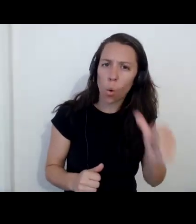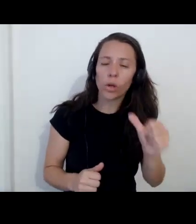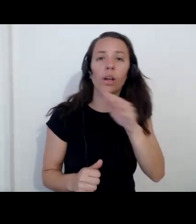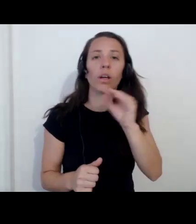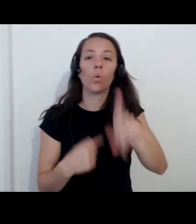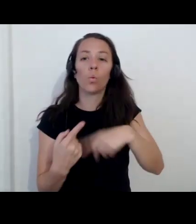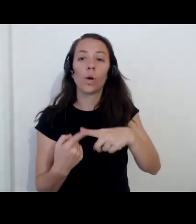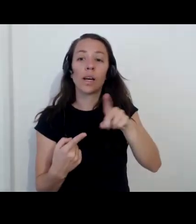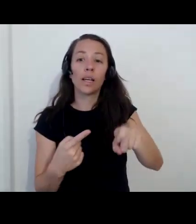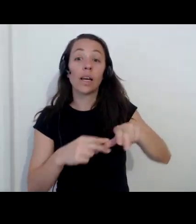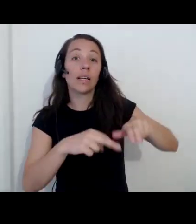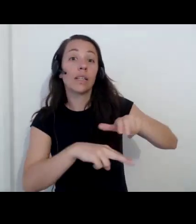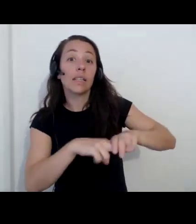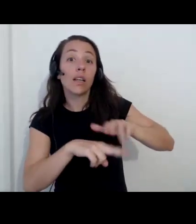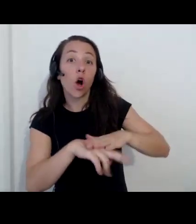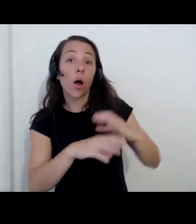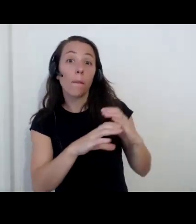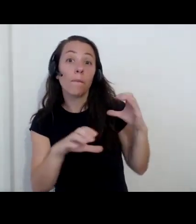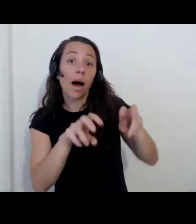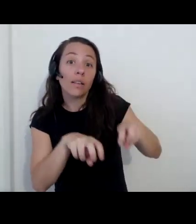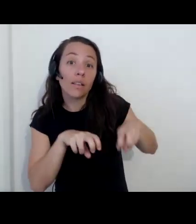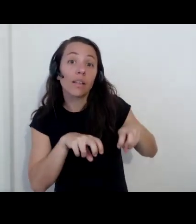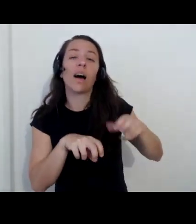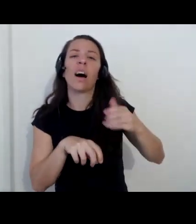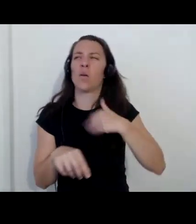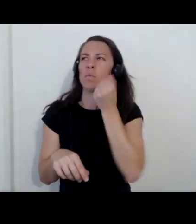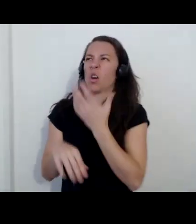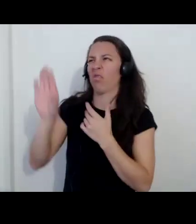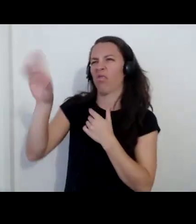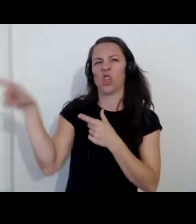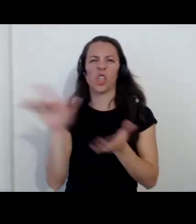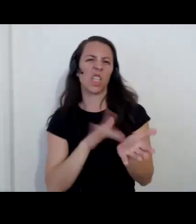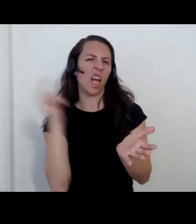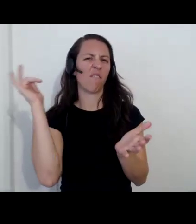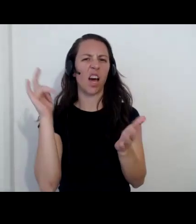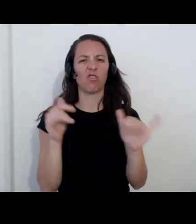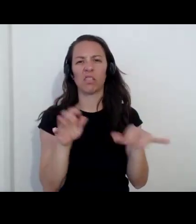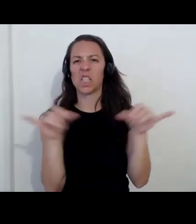I would be told that I was taking advantage of the system